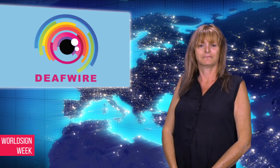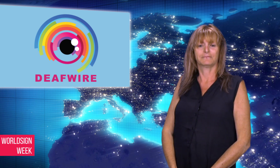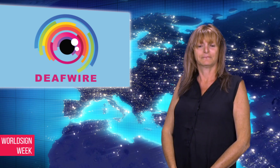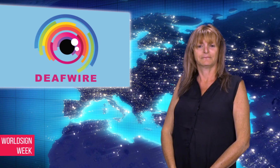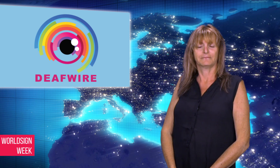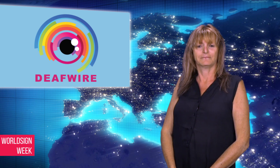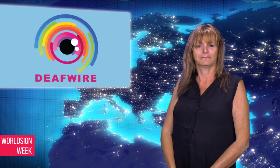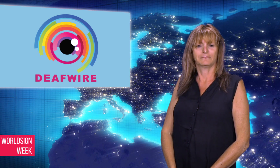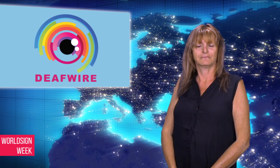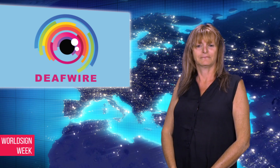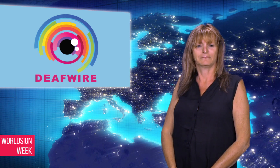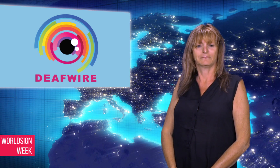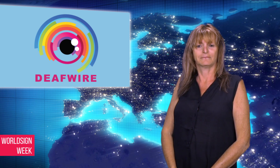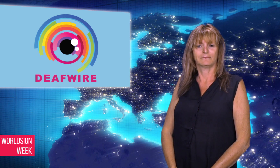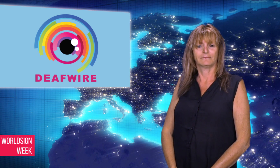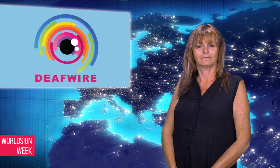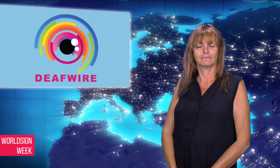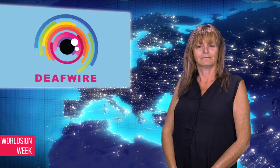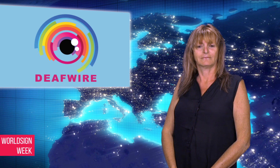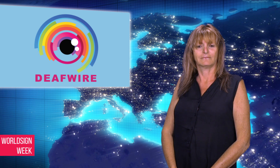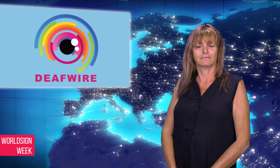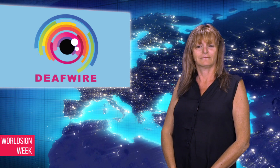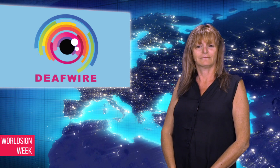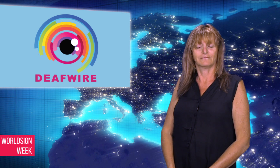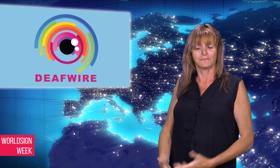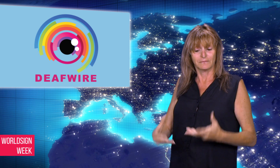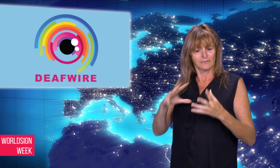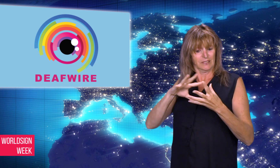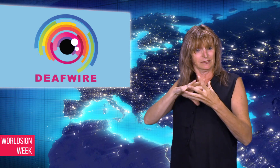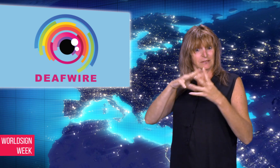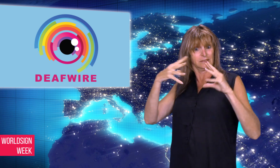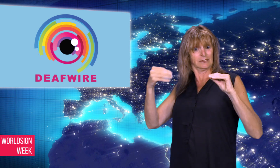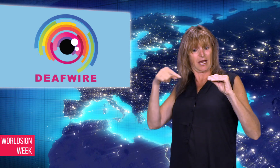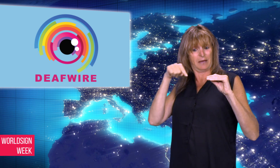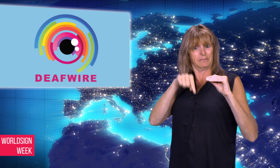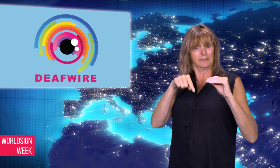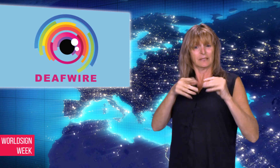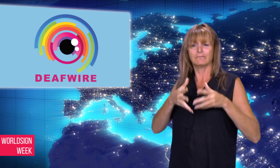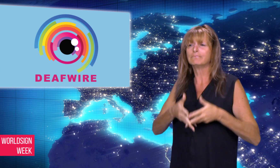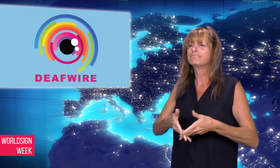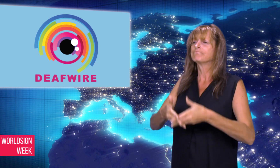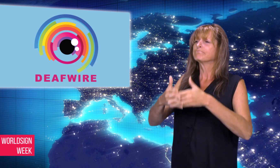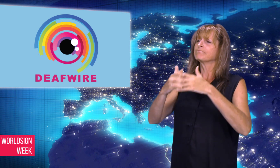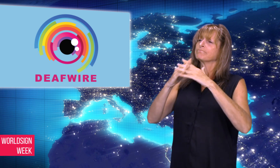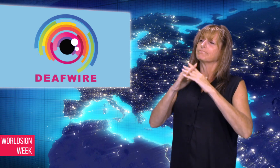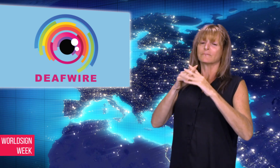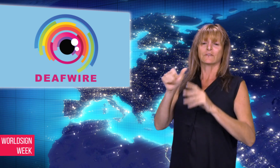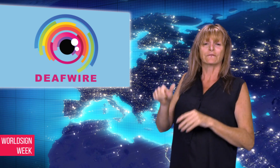conversations. Now, Microsoft has